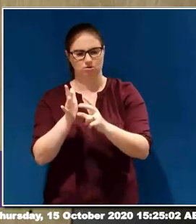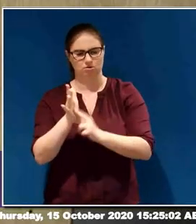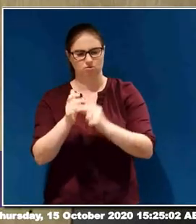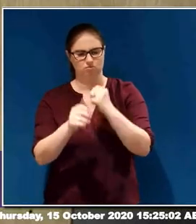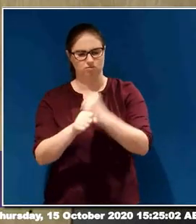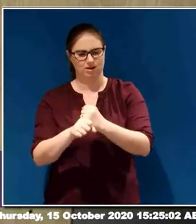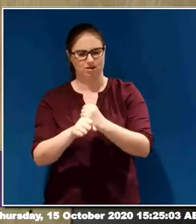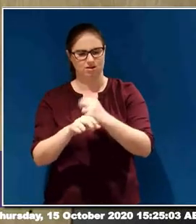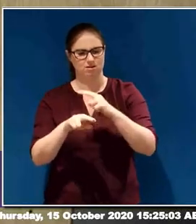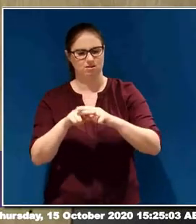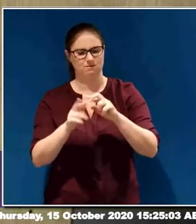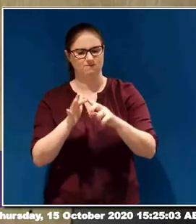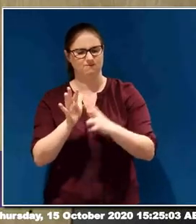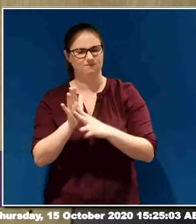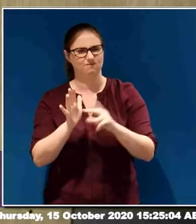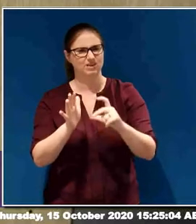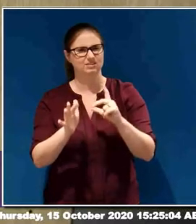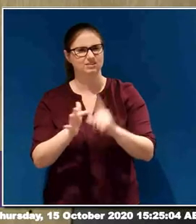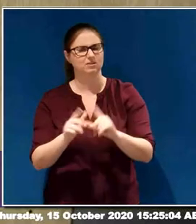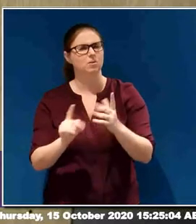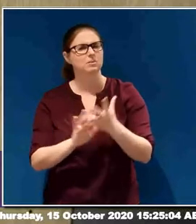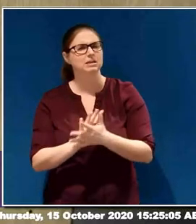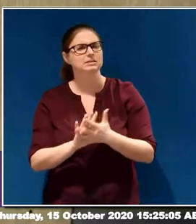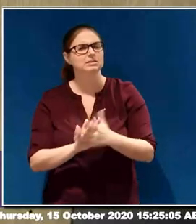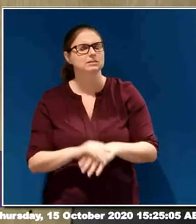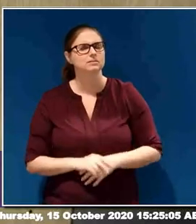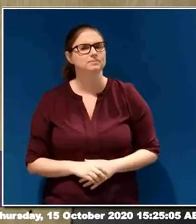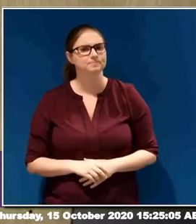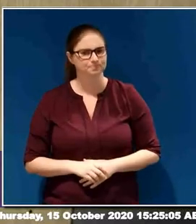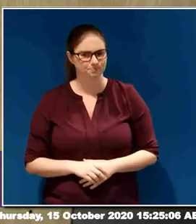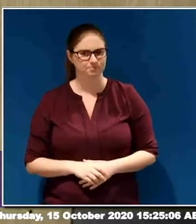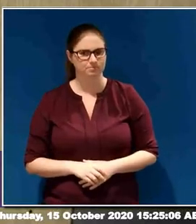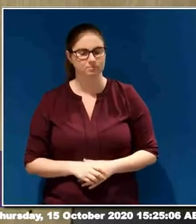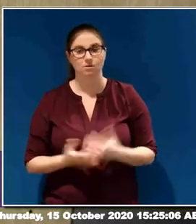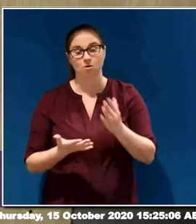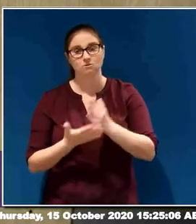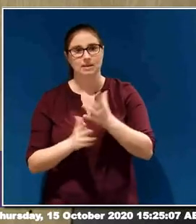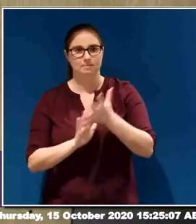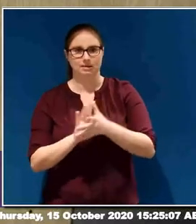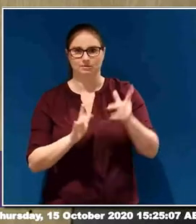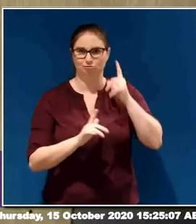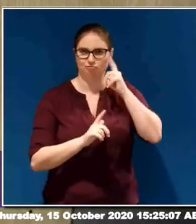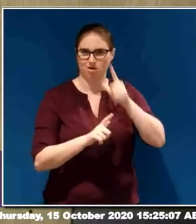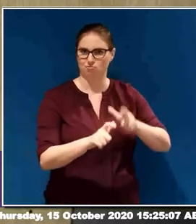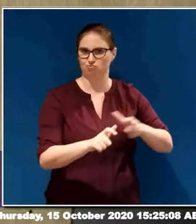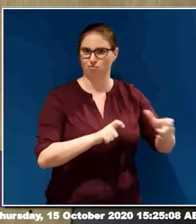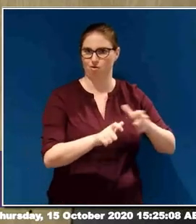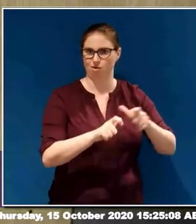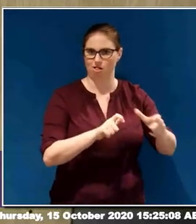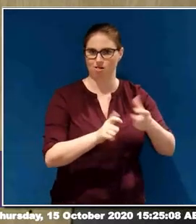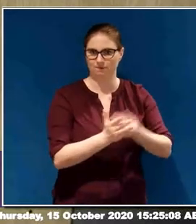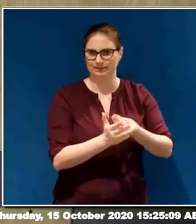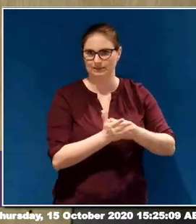on funding, which I don't disagree with. You know, you do need to do that.